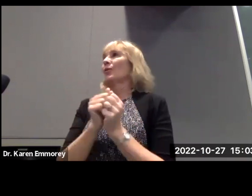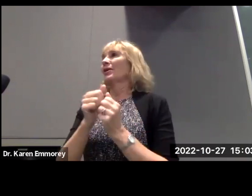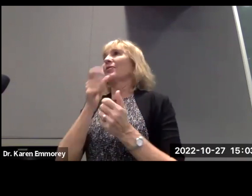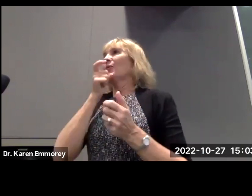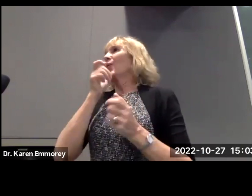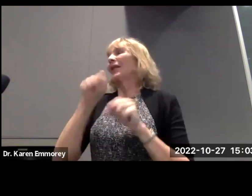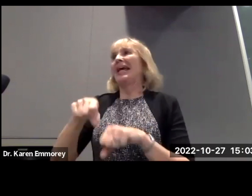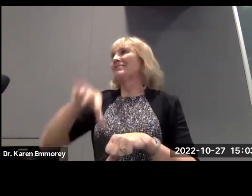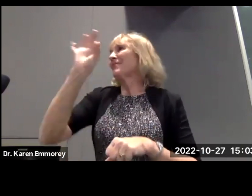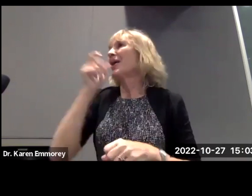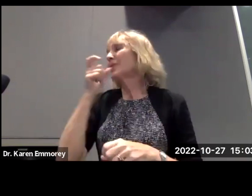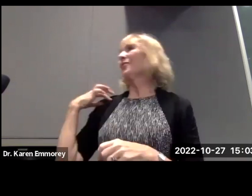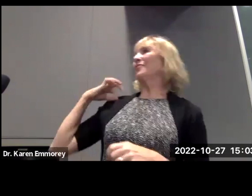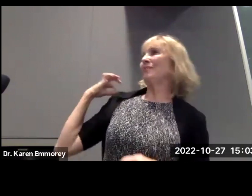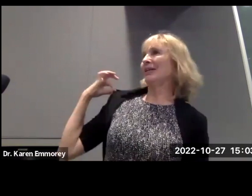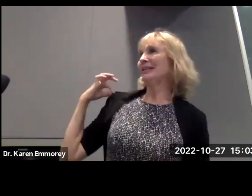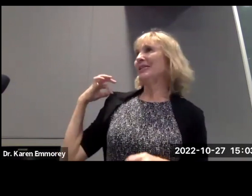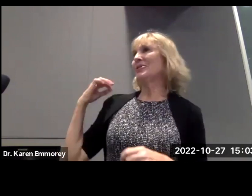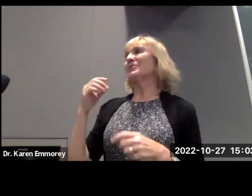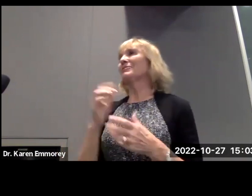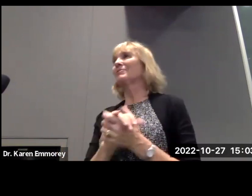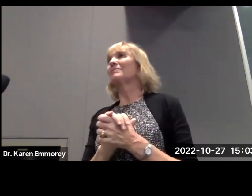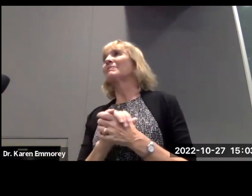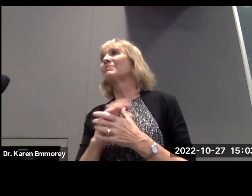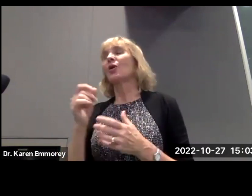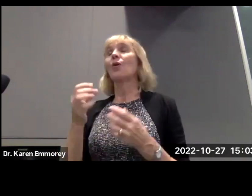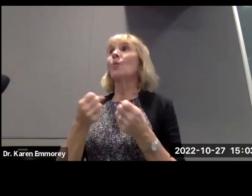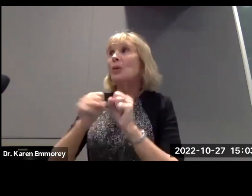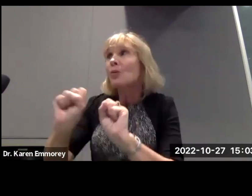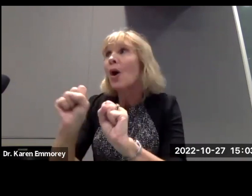um, but I' it's not as it should be.